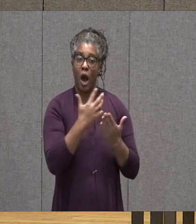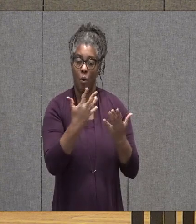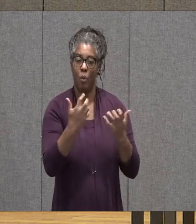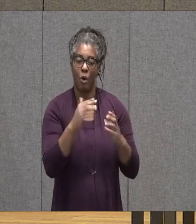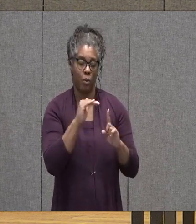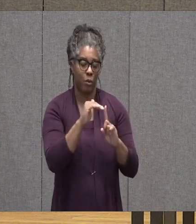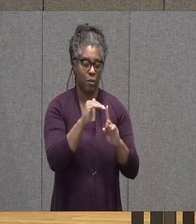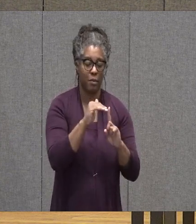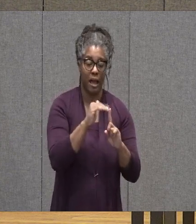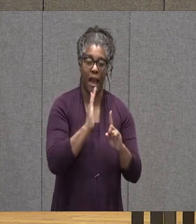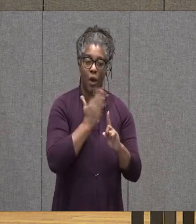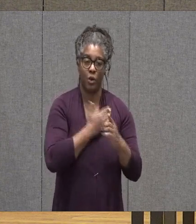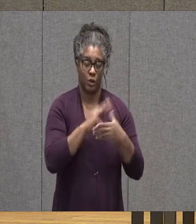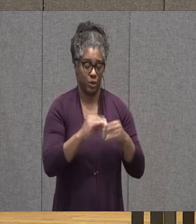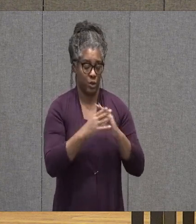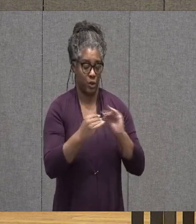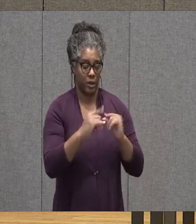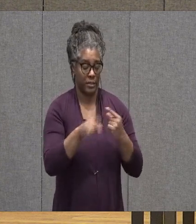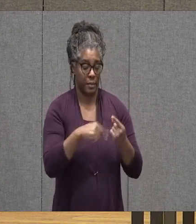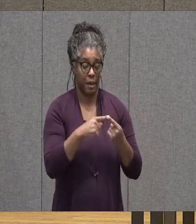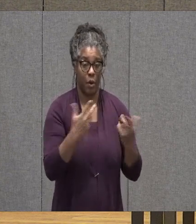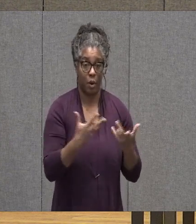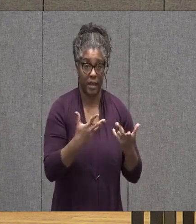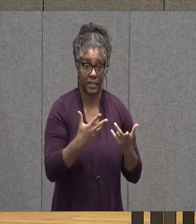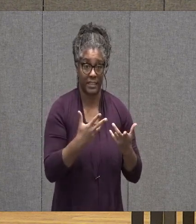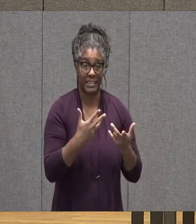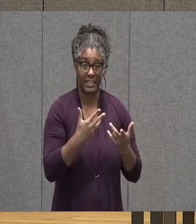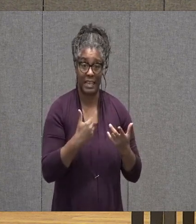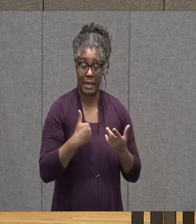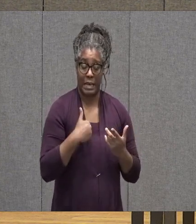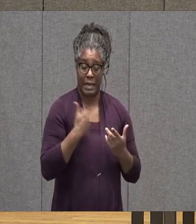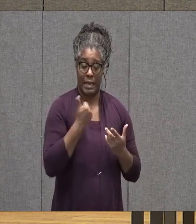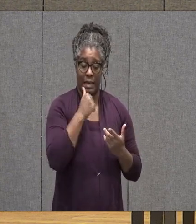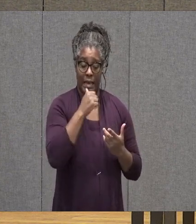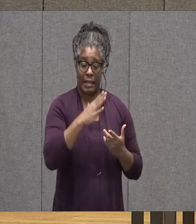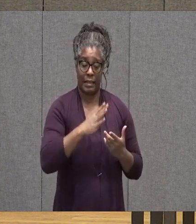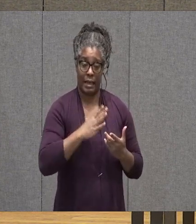was about this young lady who got an allowance.